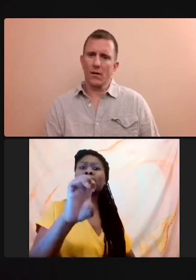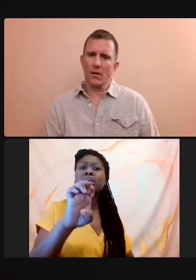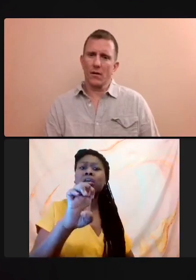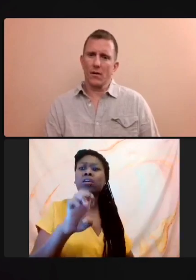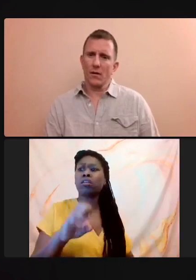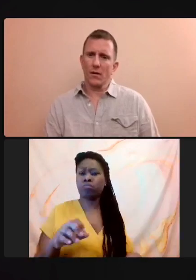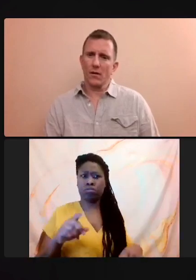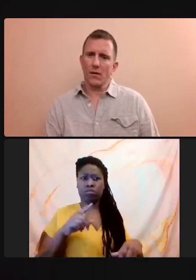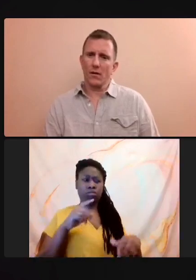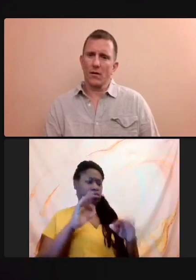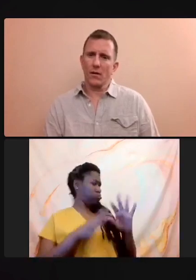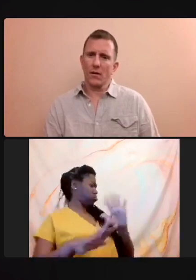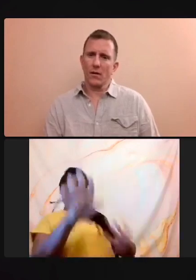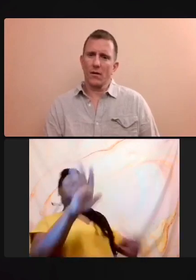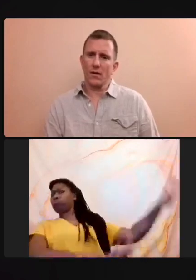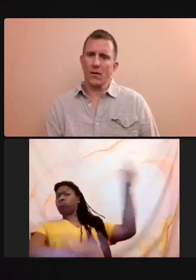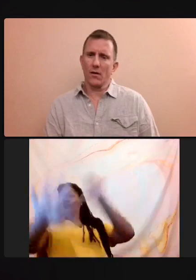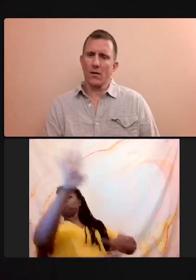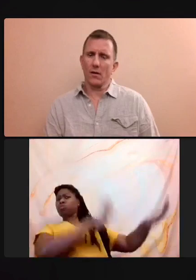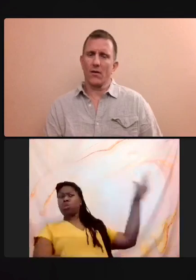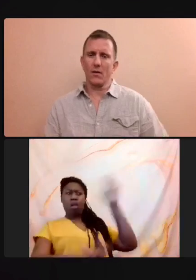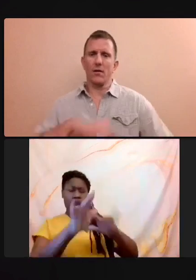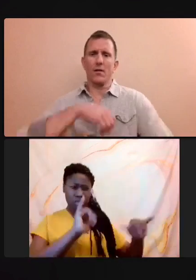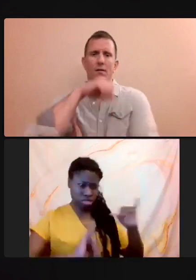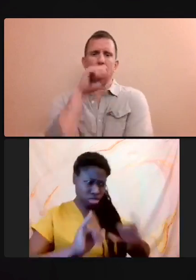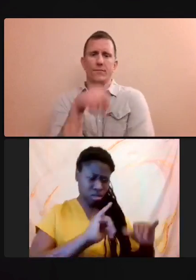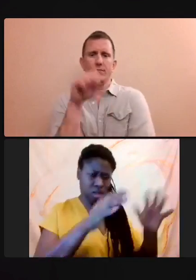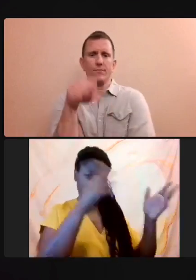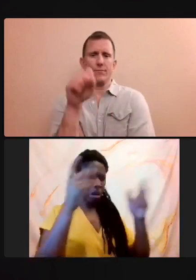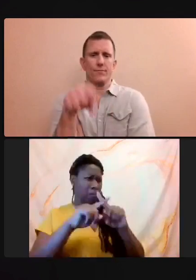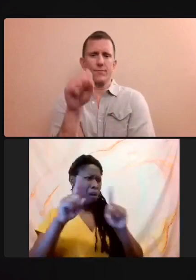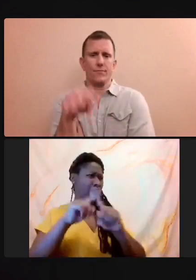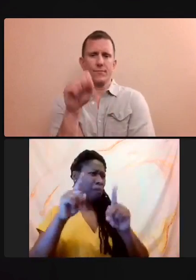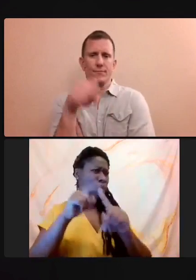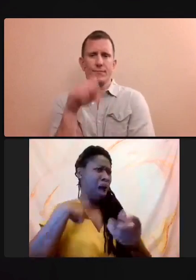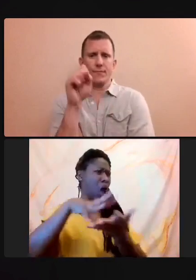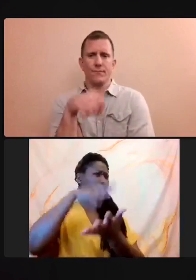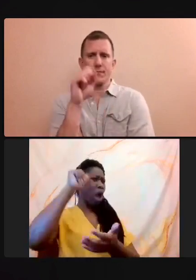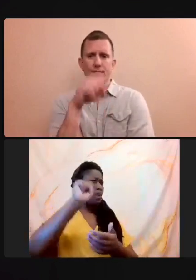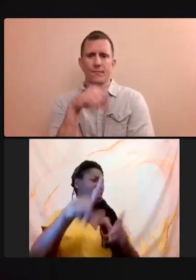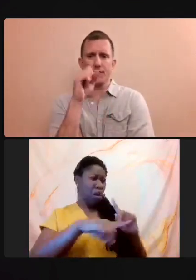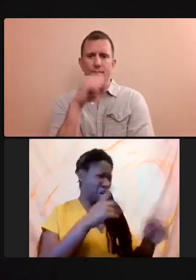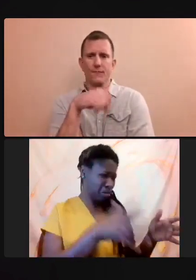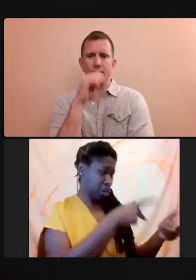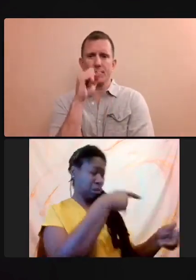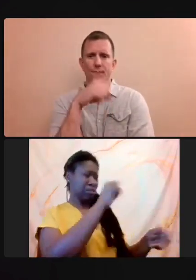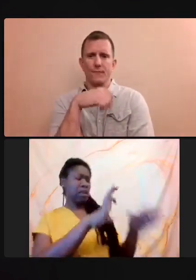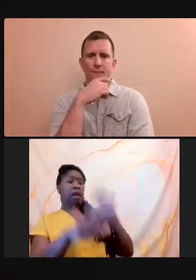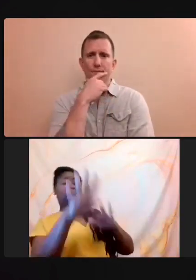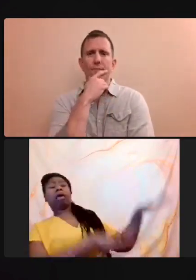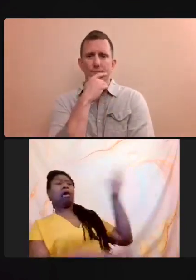I think as you're learning in your ITP program, you learn from hearing individuals, but you also want to make sure